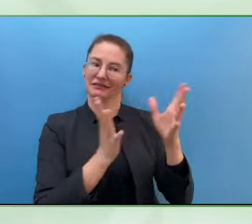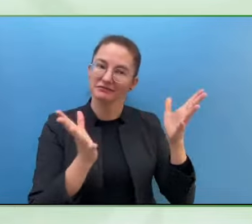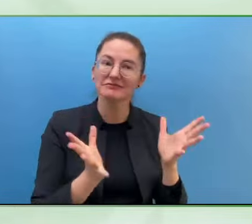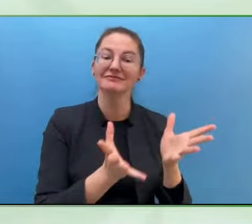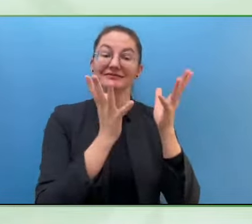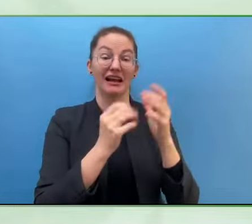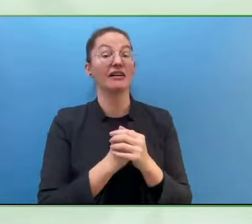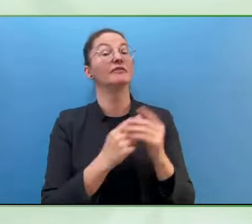easier.